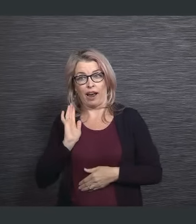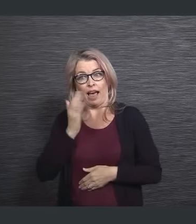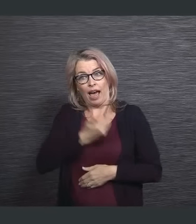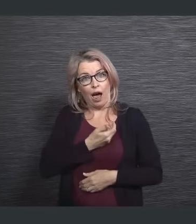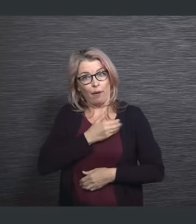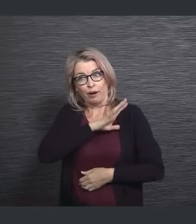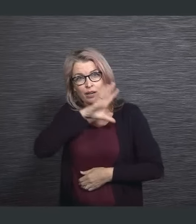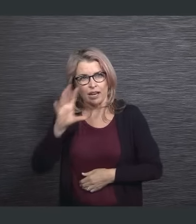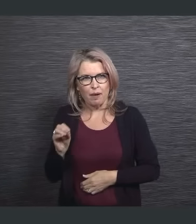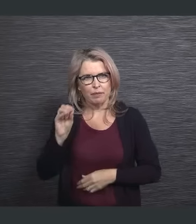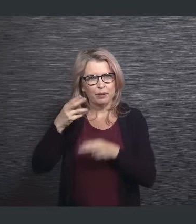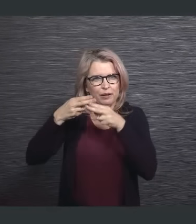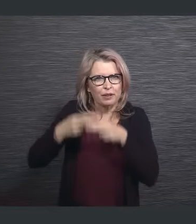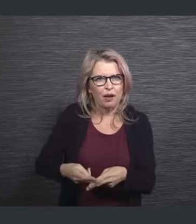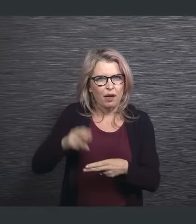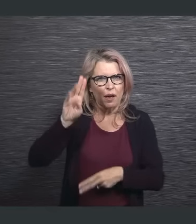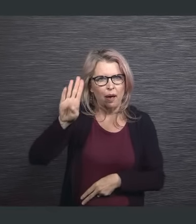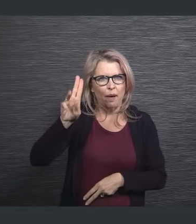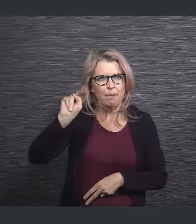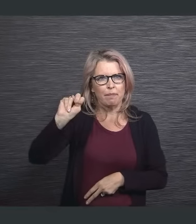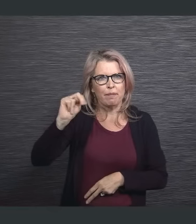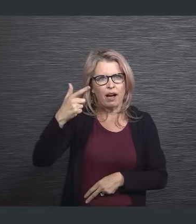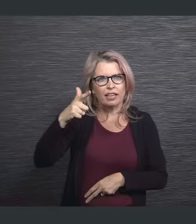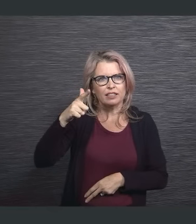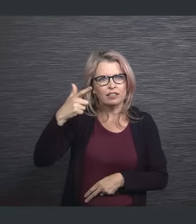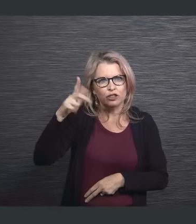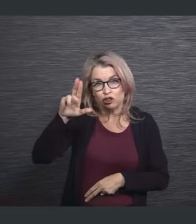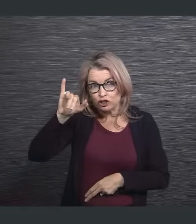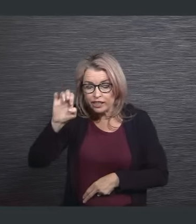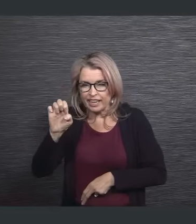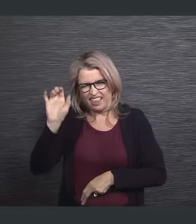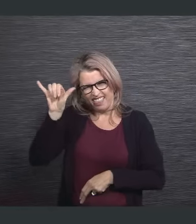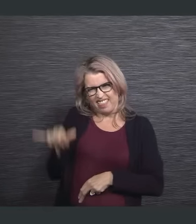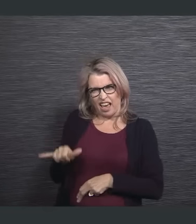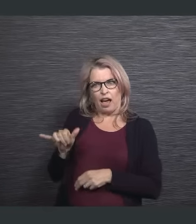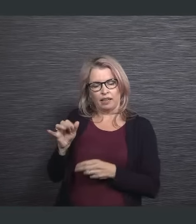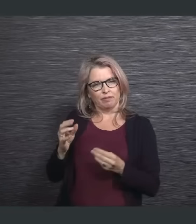I think a big part of the challenge is that a game now isn't a work of art